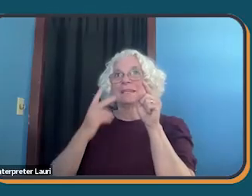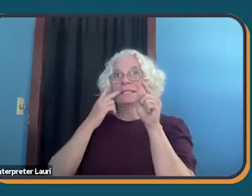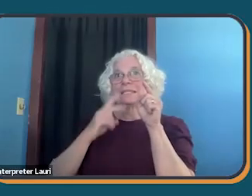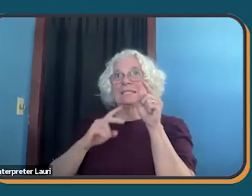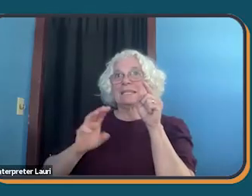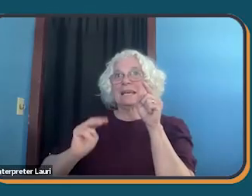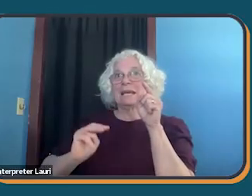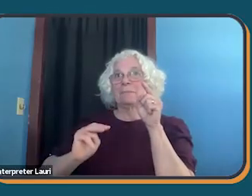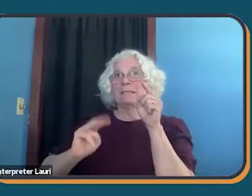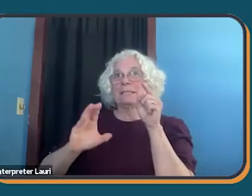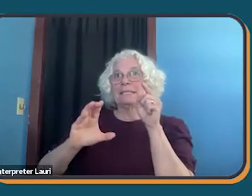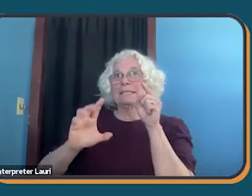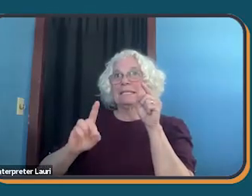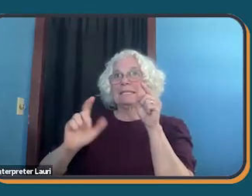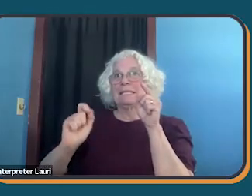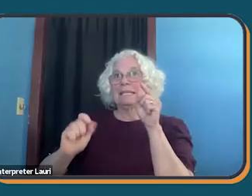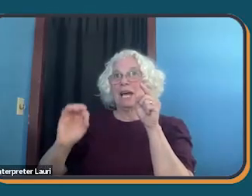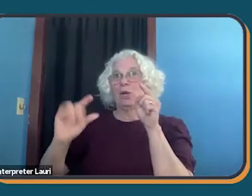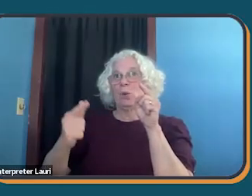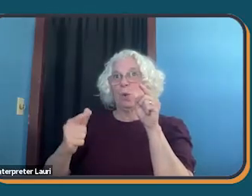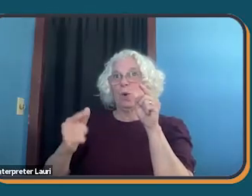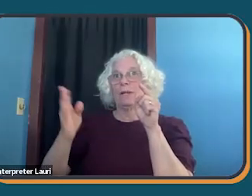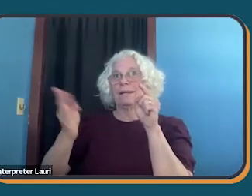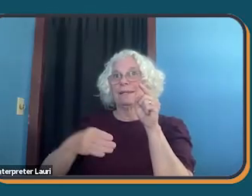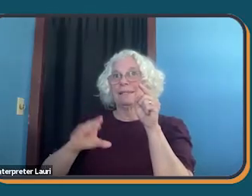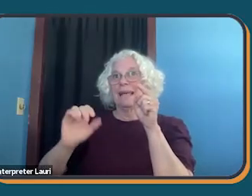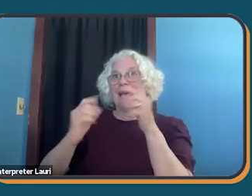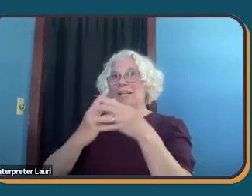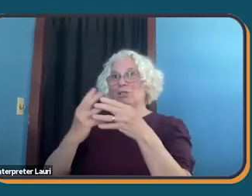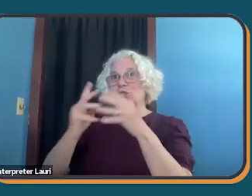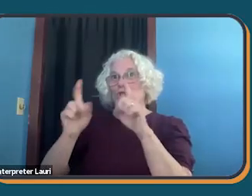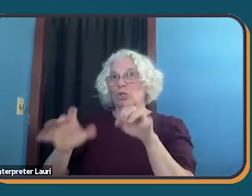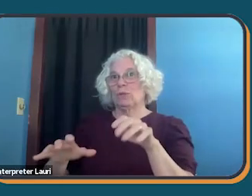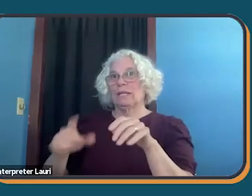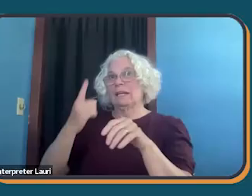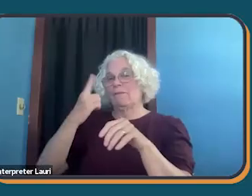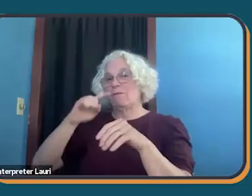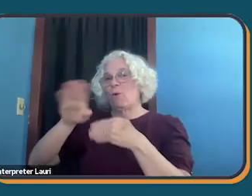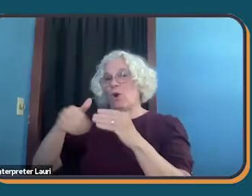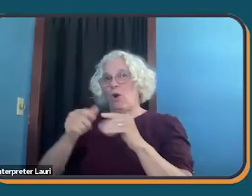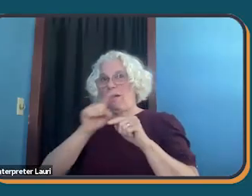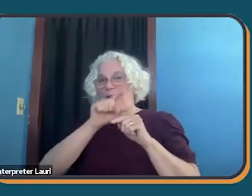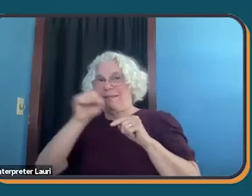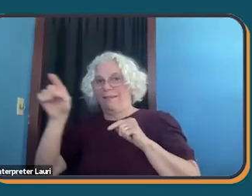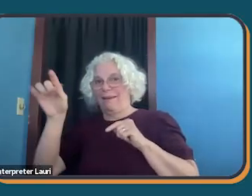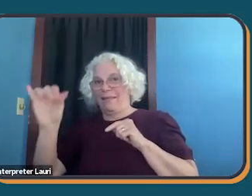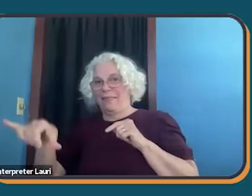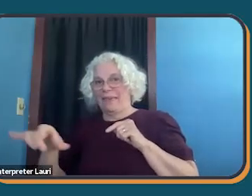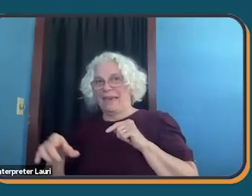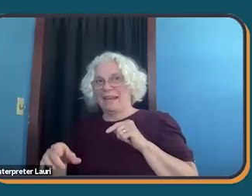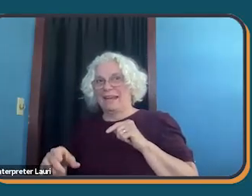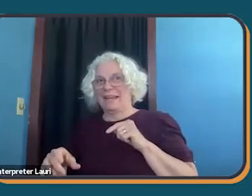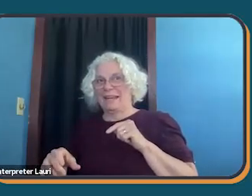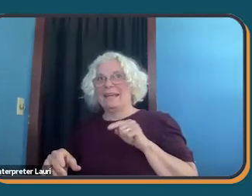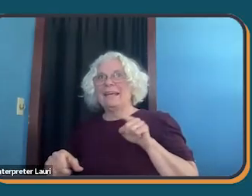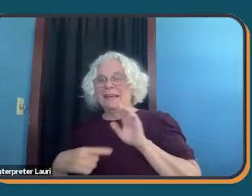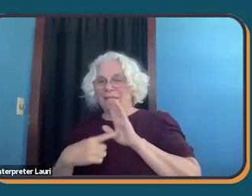found at mcd.org/screening-for-all, serves as a hub for the disability-inclusive